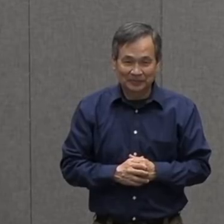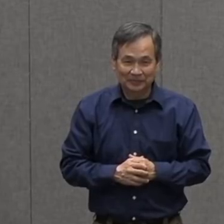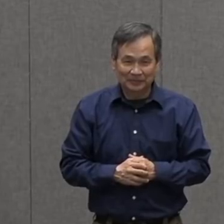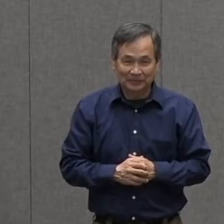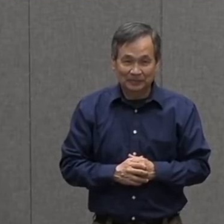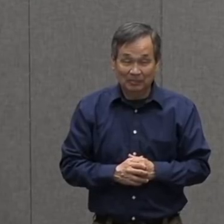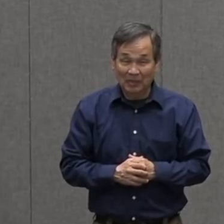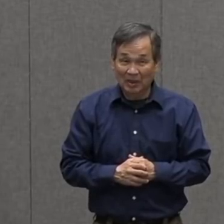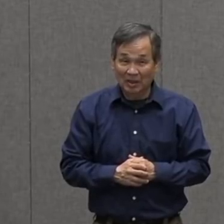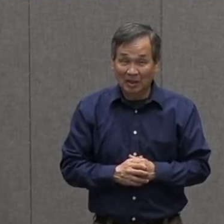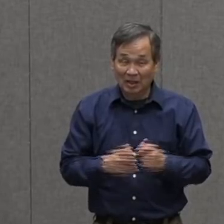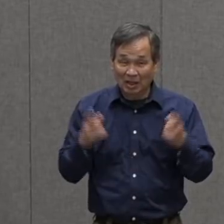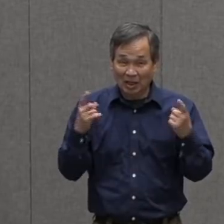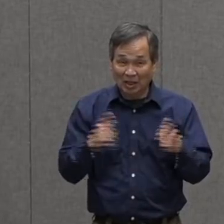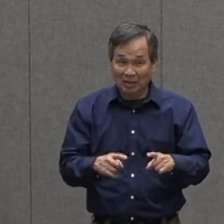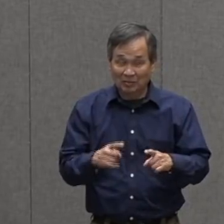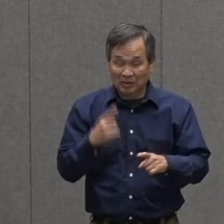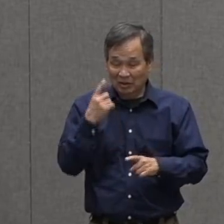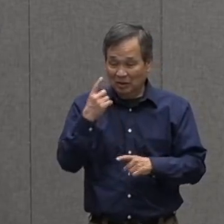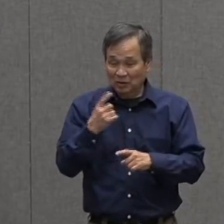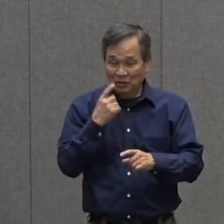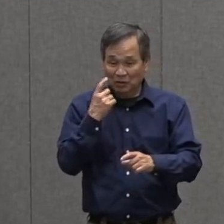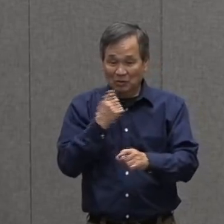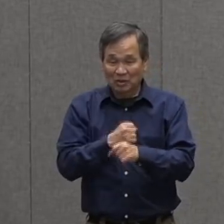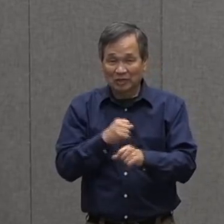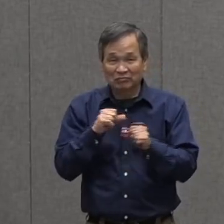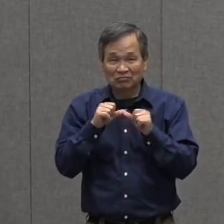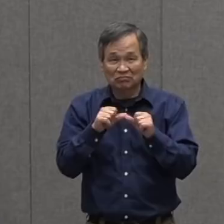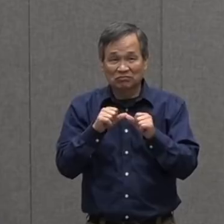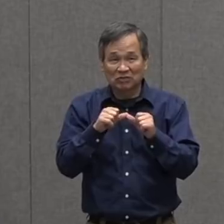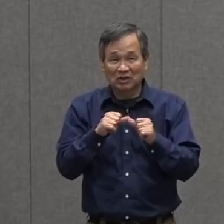"But one year the rains were so belated